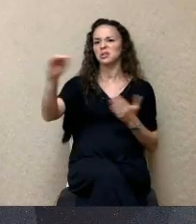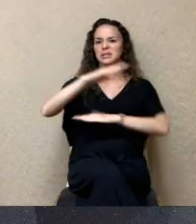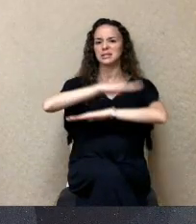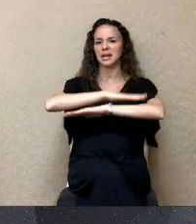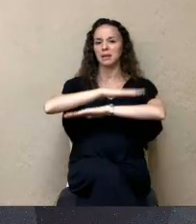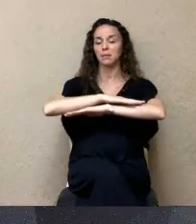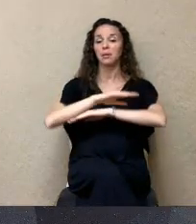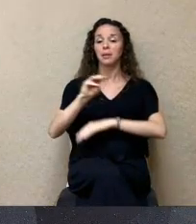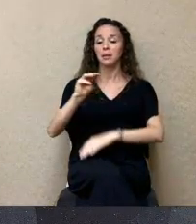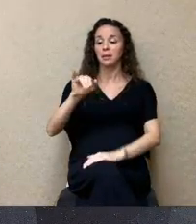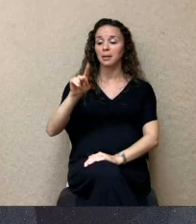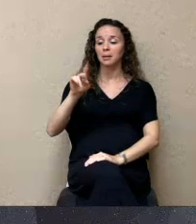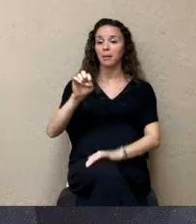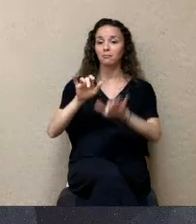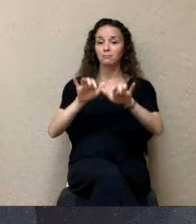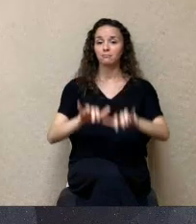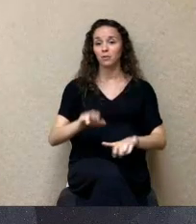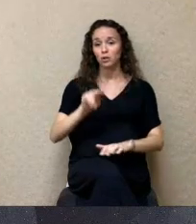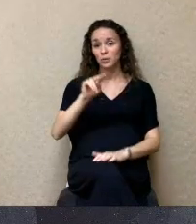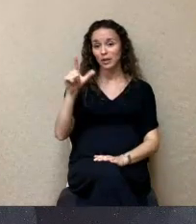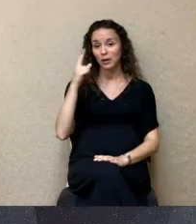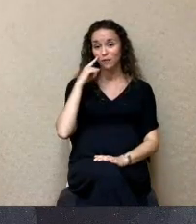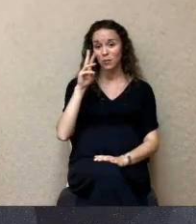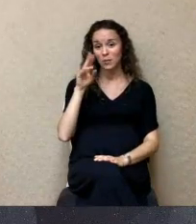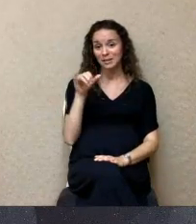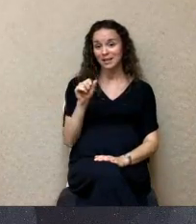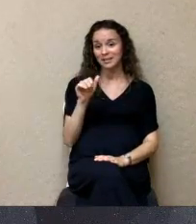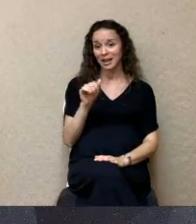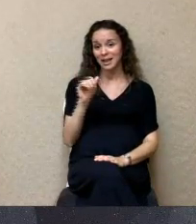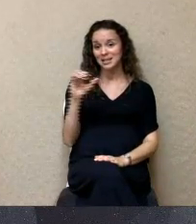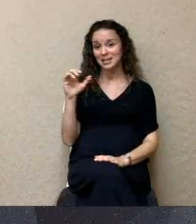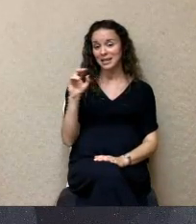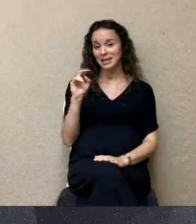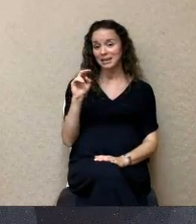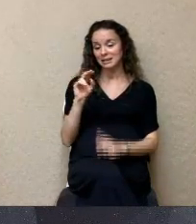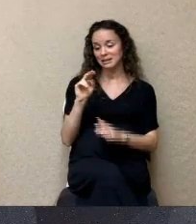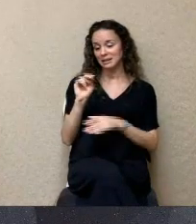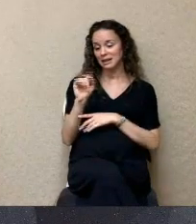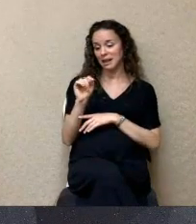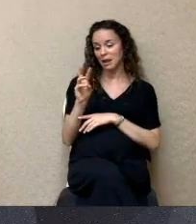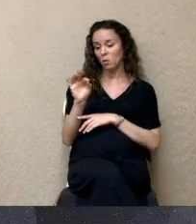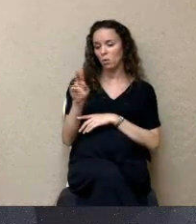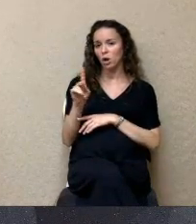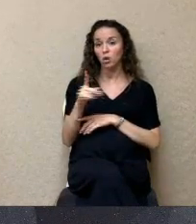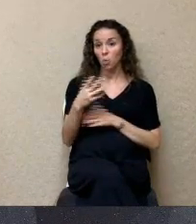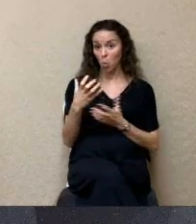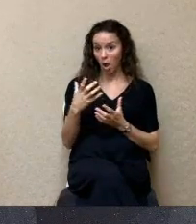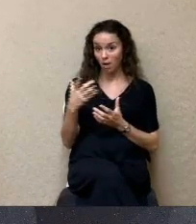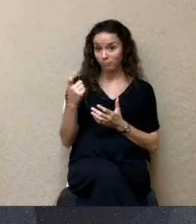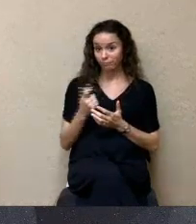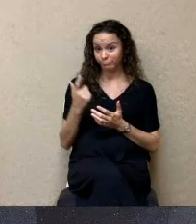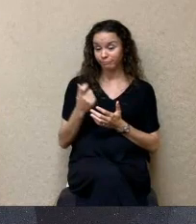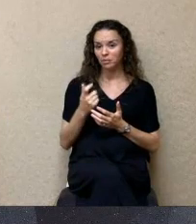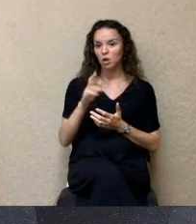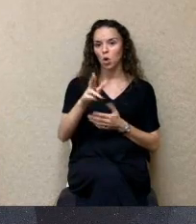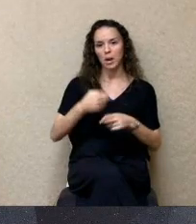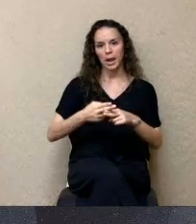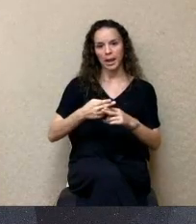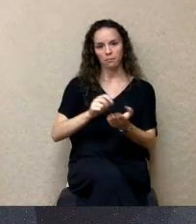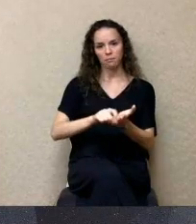Mike does a newsletter for Wisconsin AAC Network and if you just include your name very clearly and your email